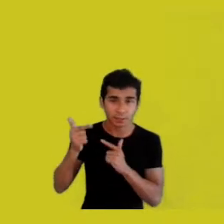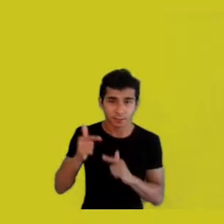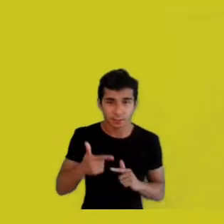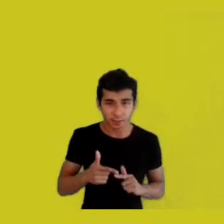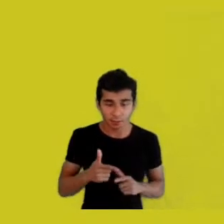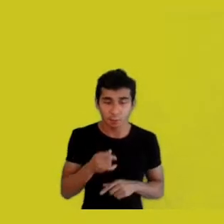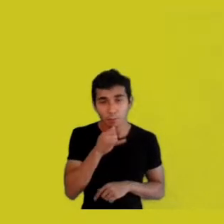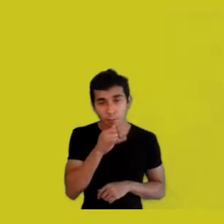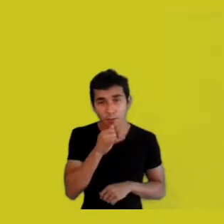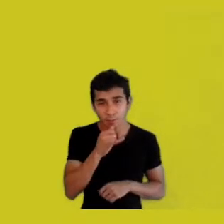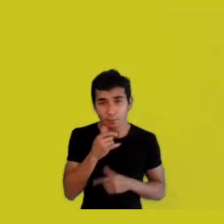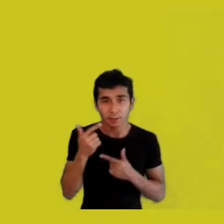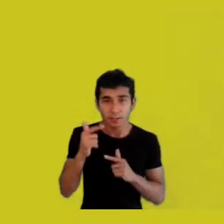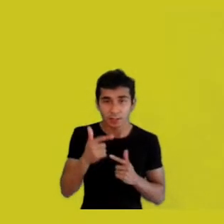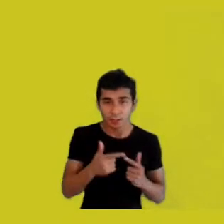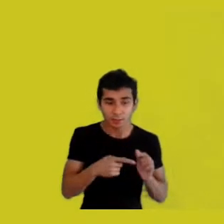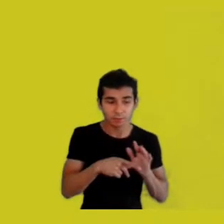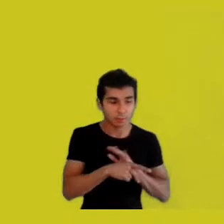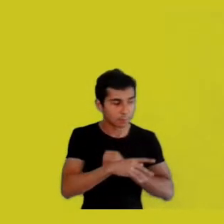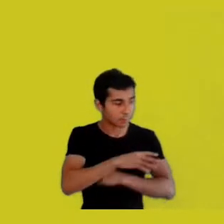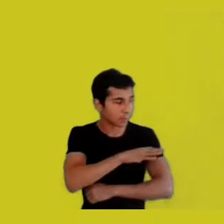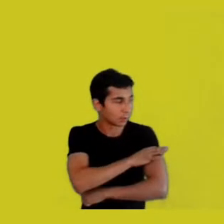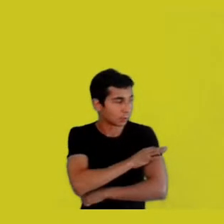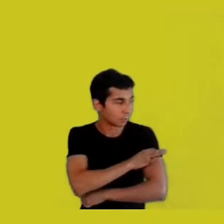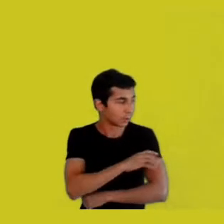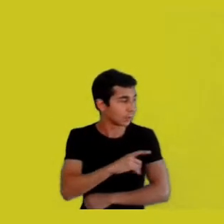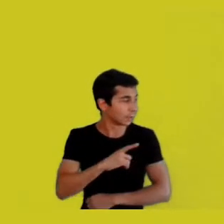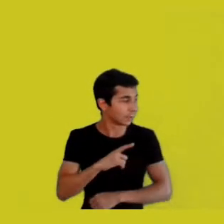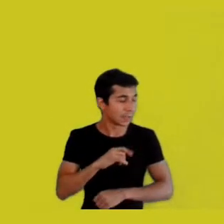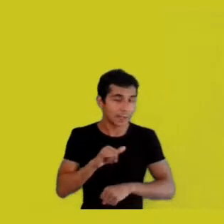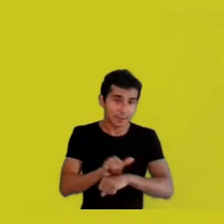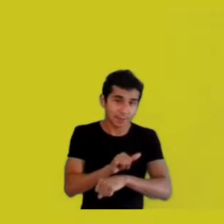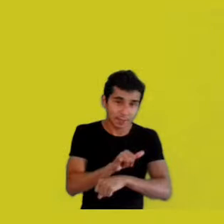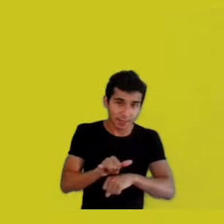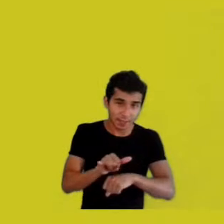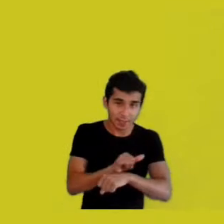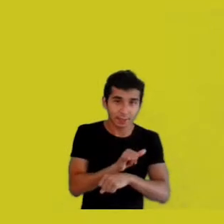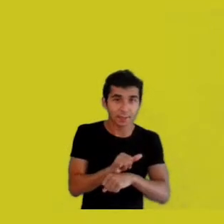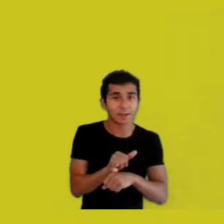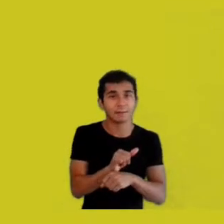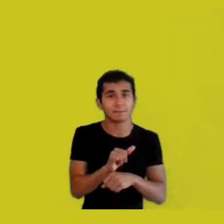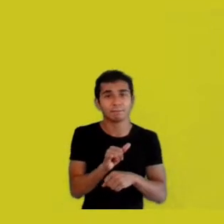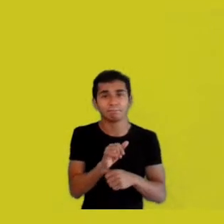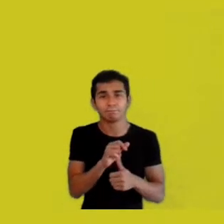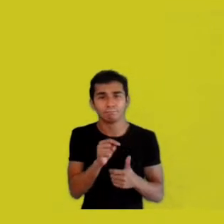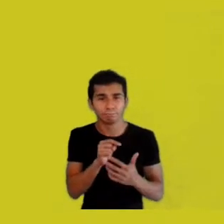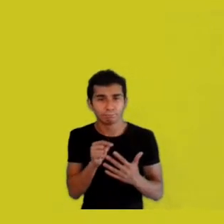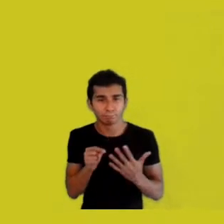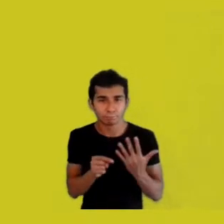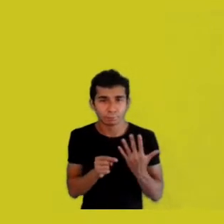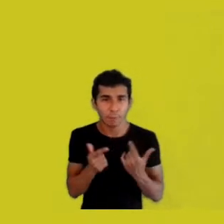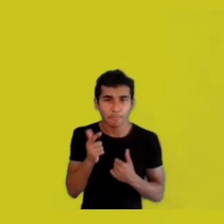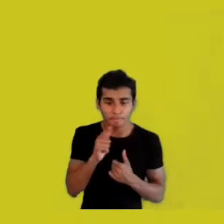use several techniques to form their procedure of mixing elements, composing elements,